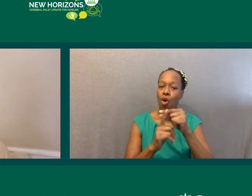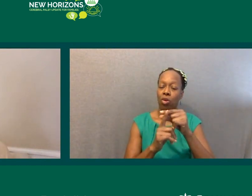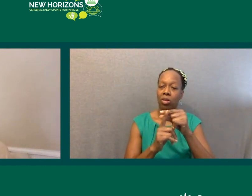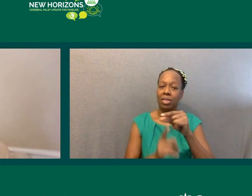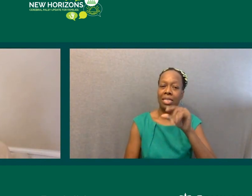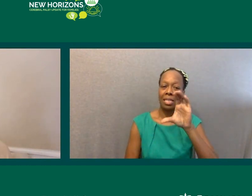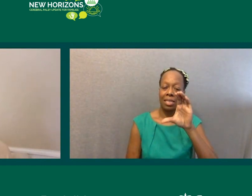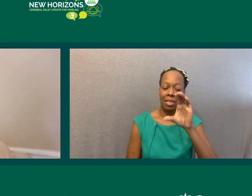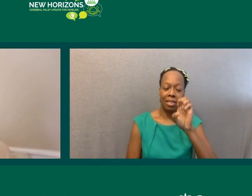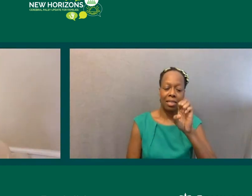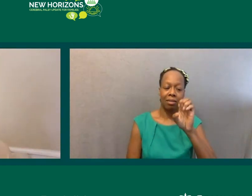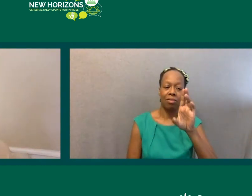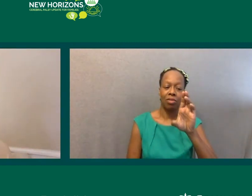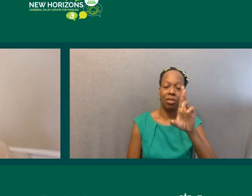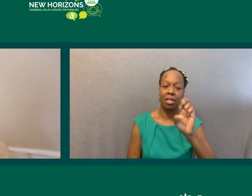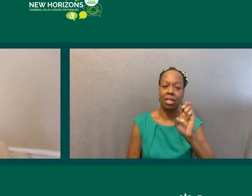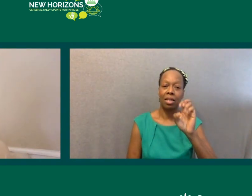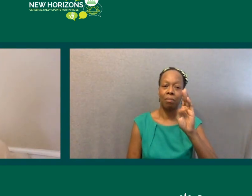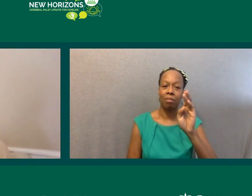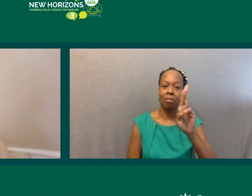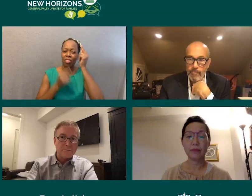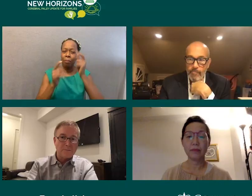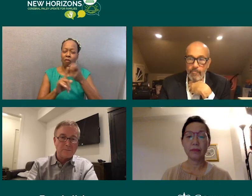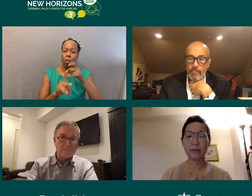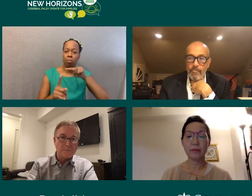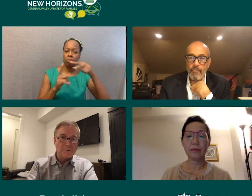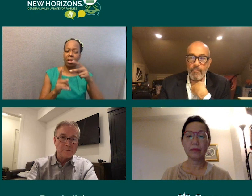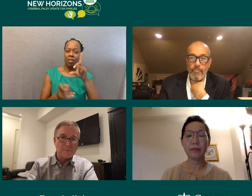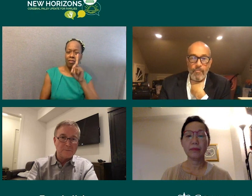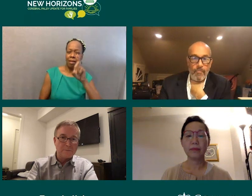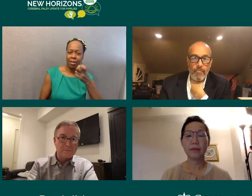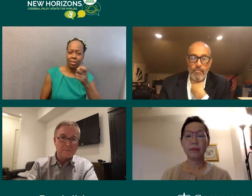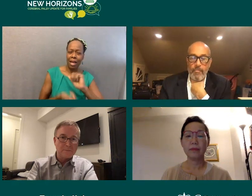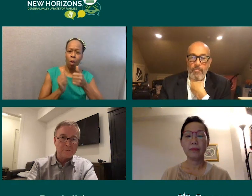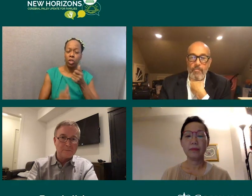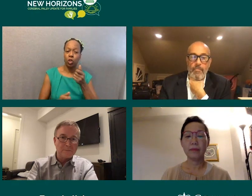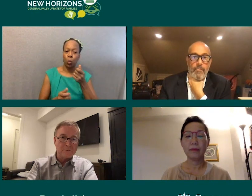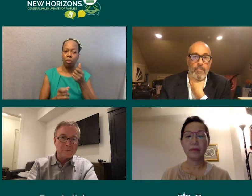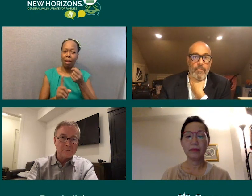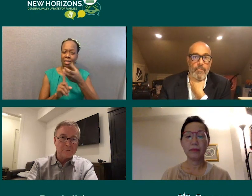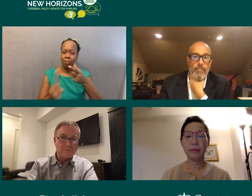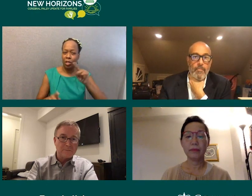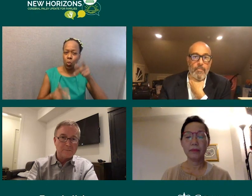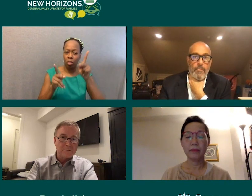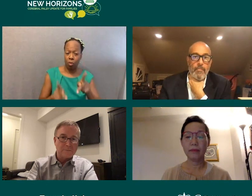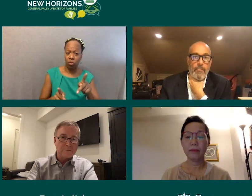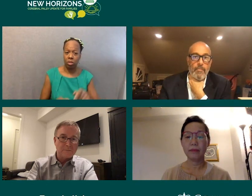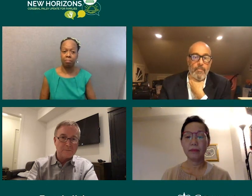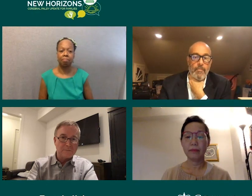how would you explain cerebral palsy to somebody? So cerebral palsy is a disorder of movement